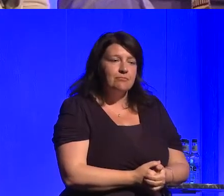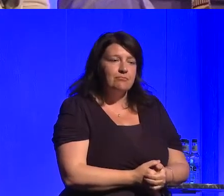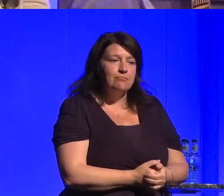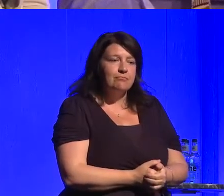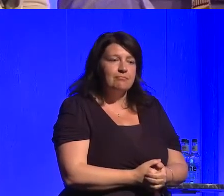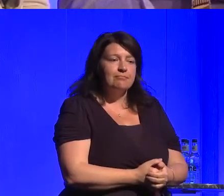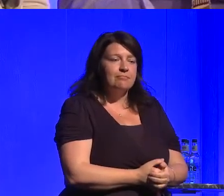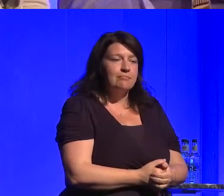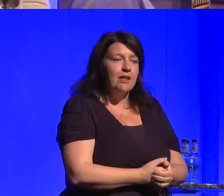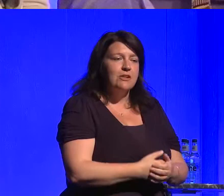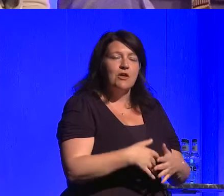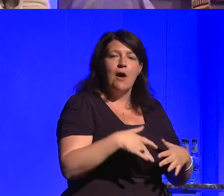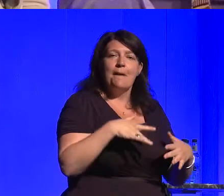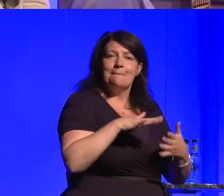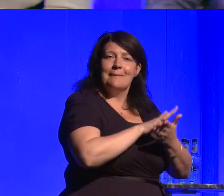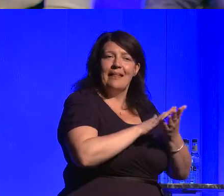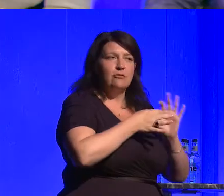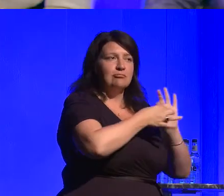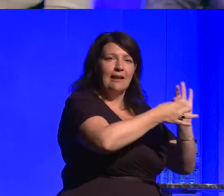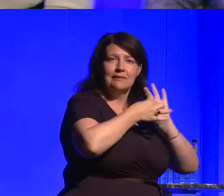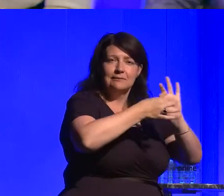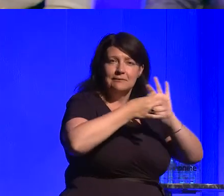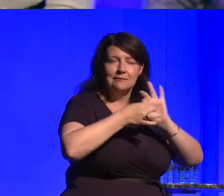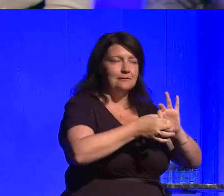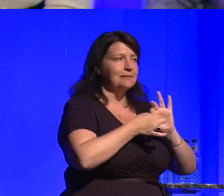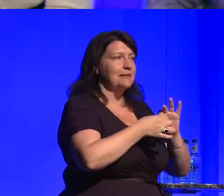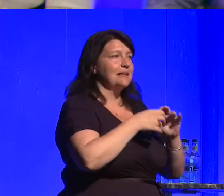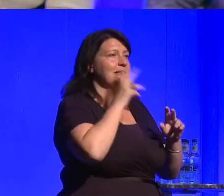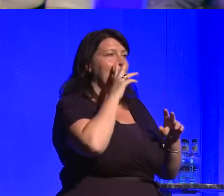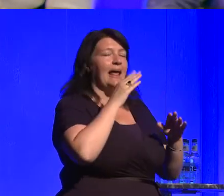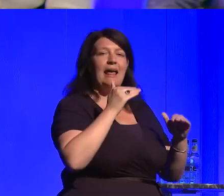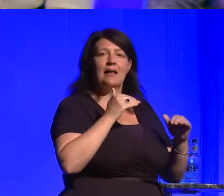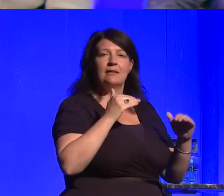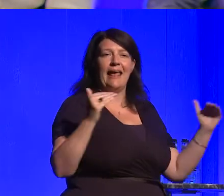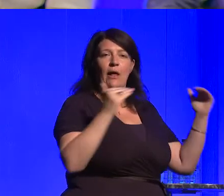That changed relationship will be about seeing people as peers; seeing people as equals,